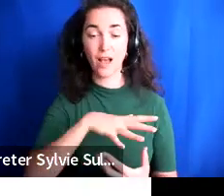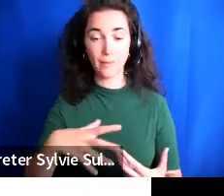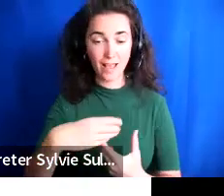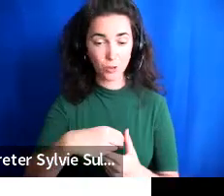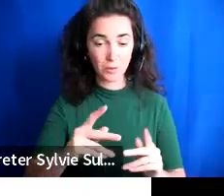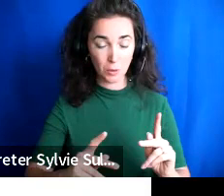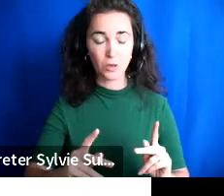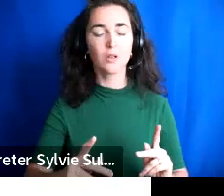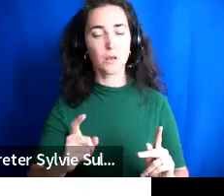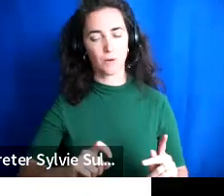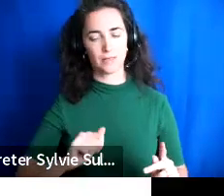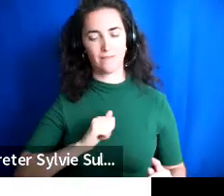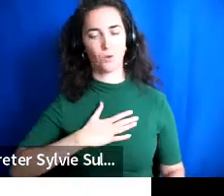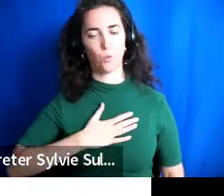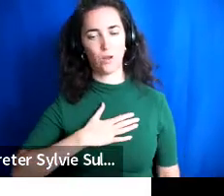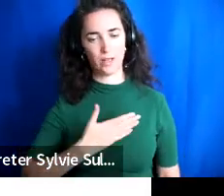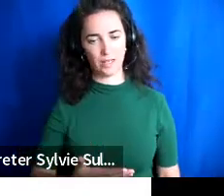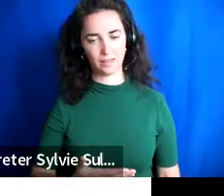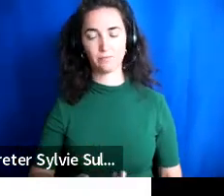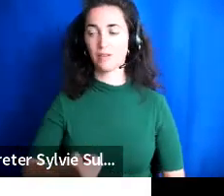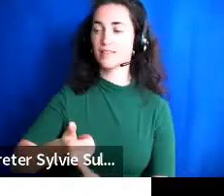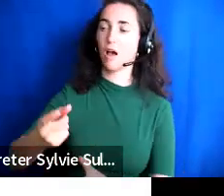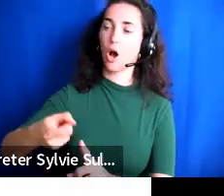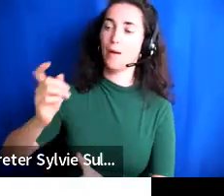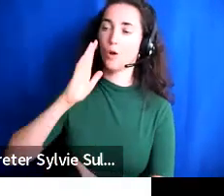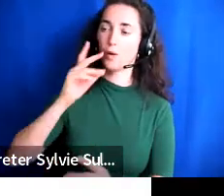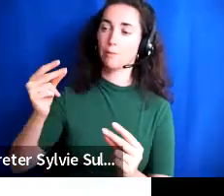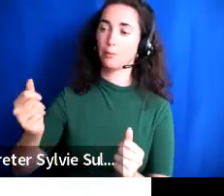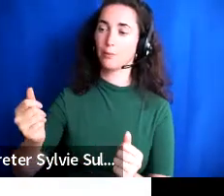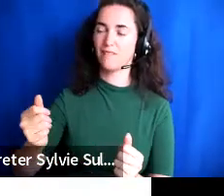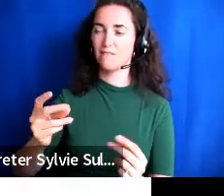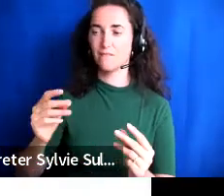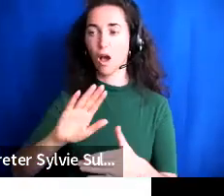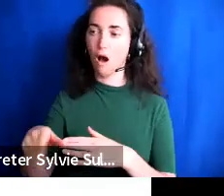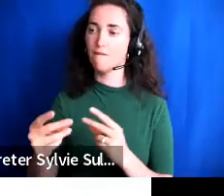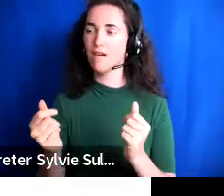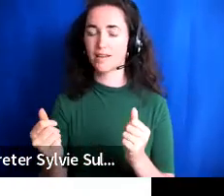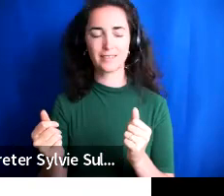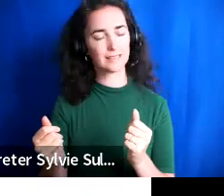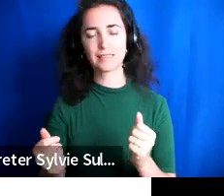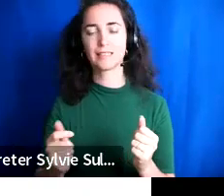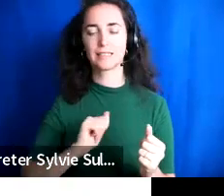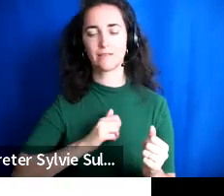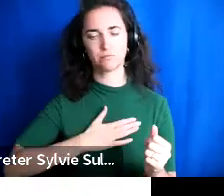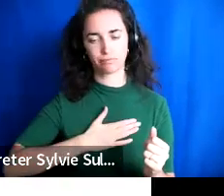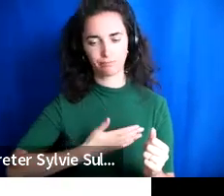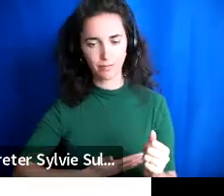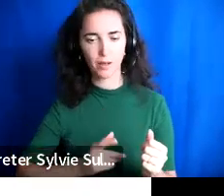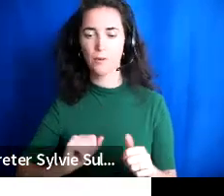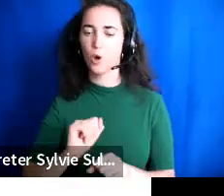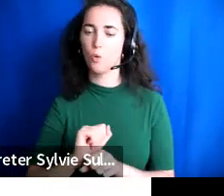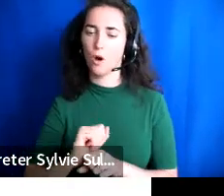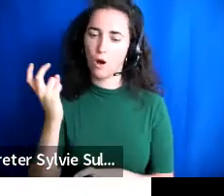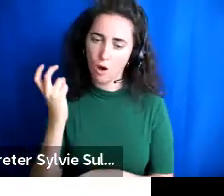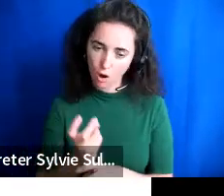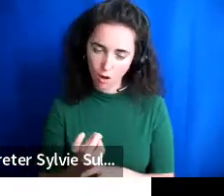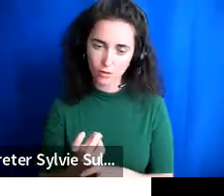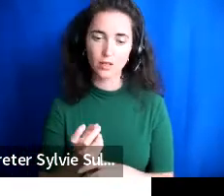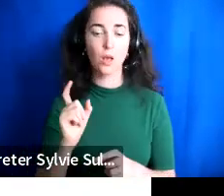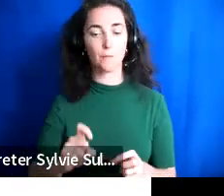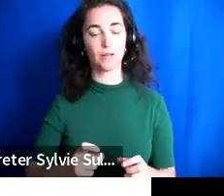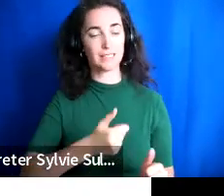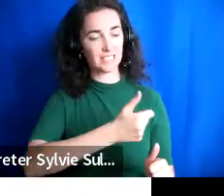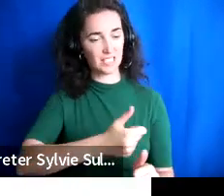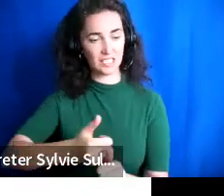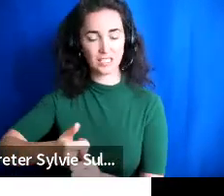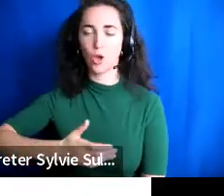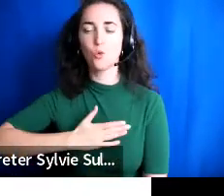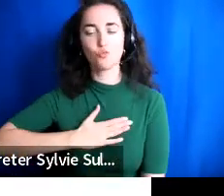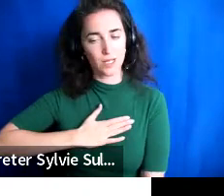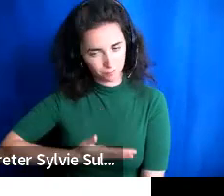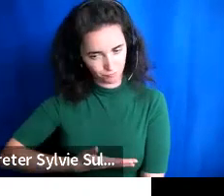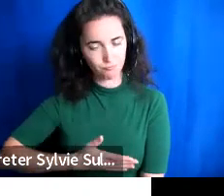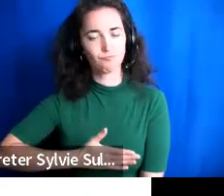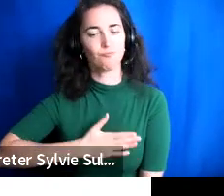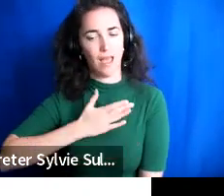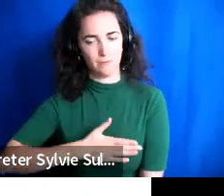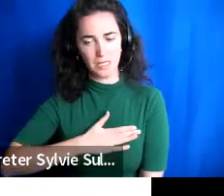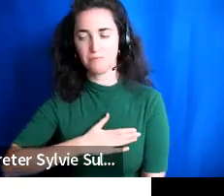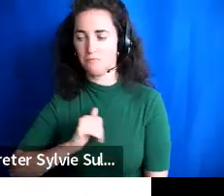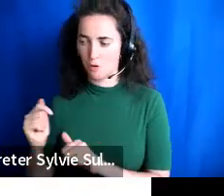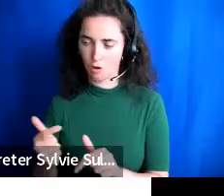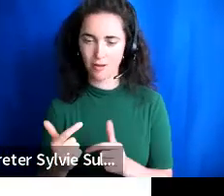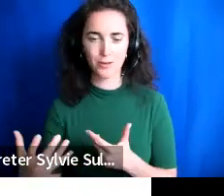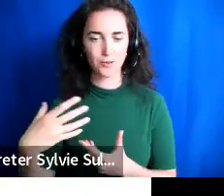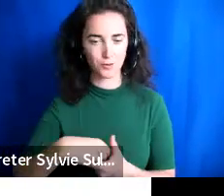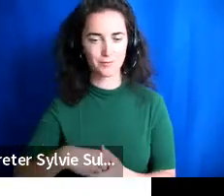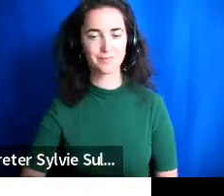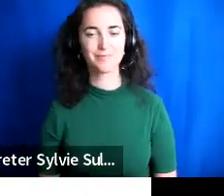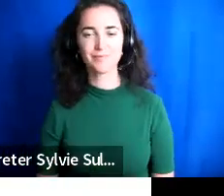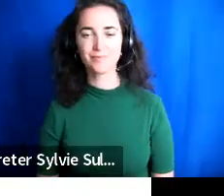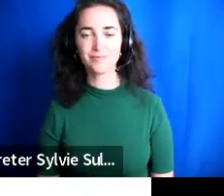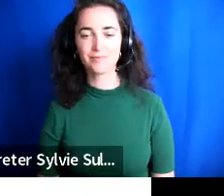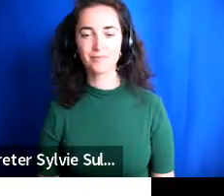Okay, not happen by itself if we're not having overnight. If a take significant amount of efforts and we take willingness on each of our parts to inclusive environment.